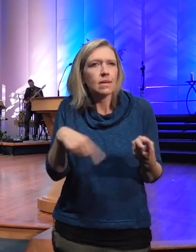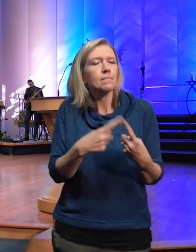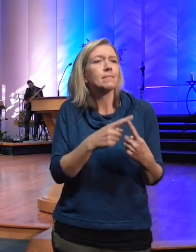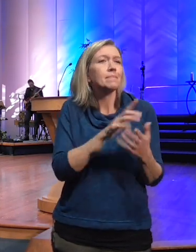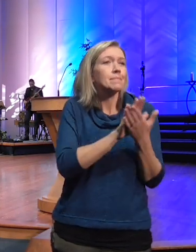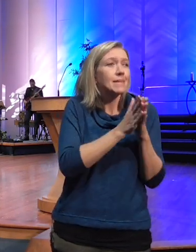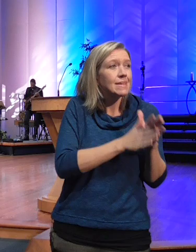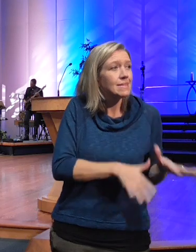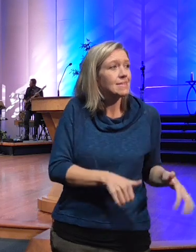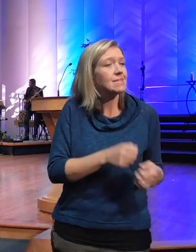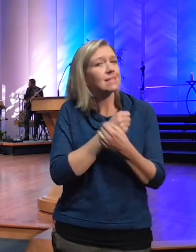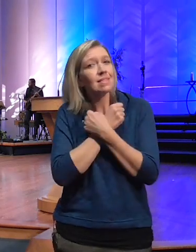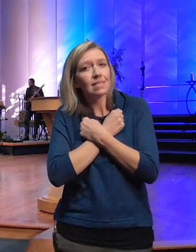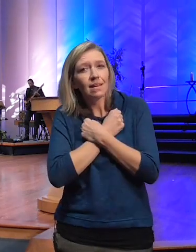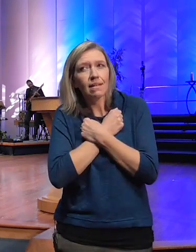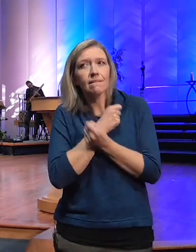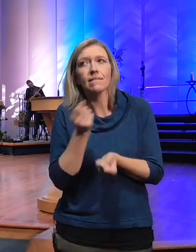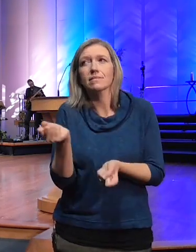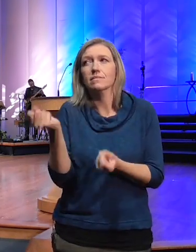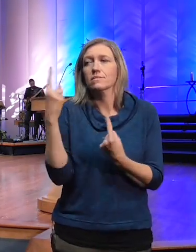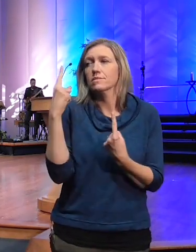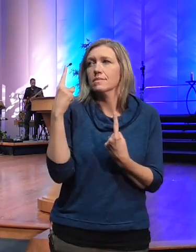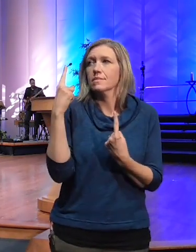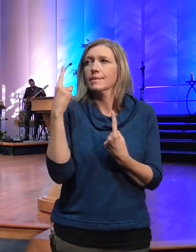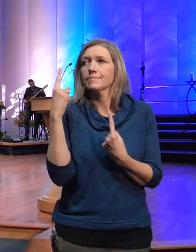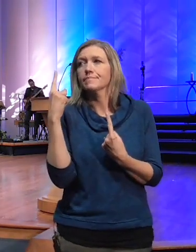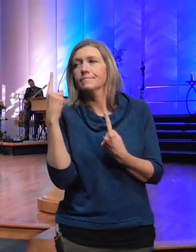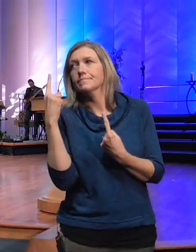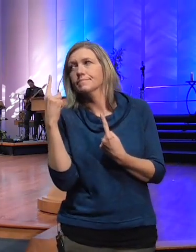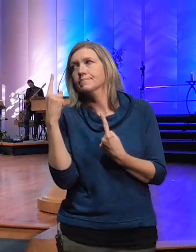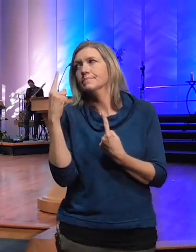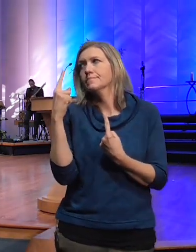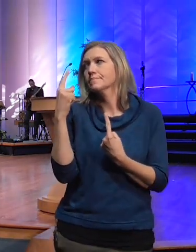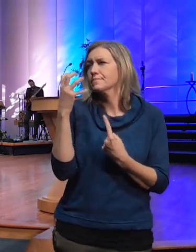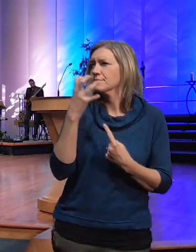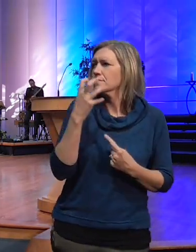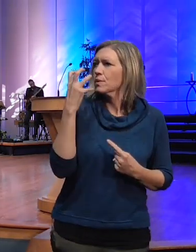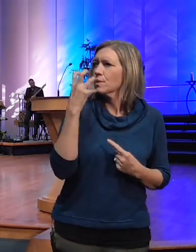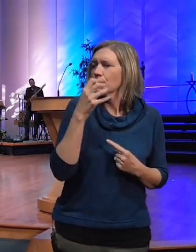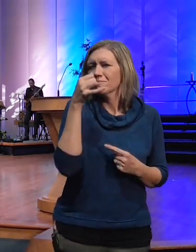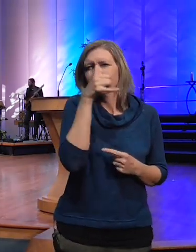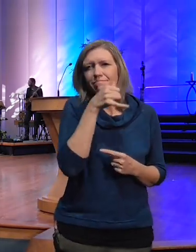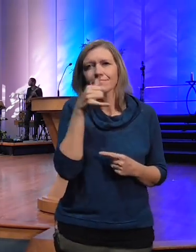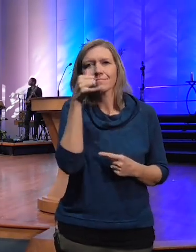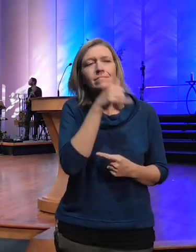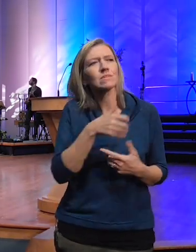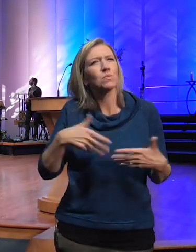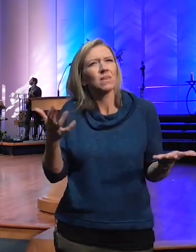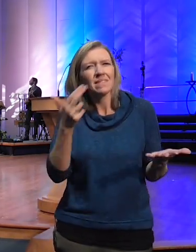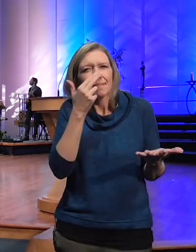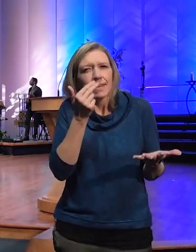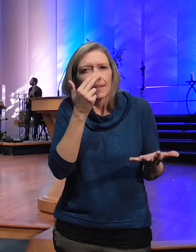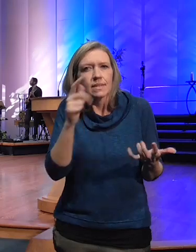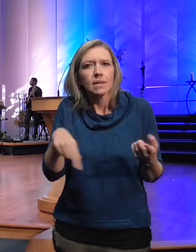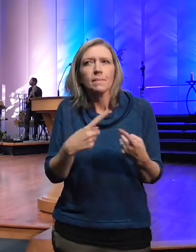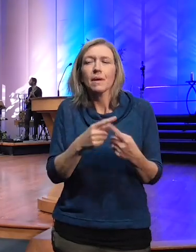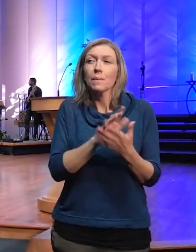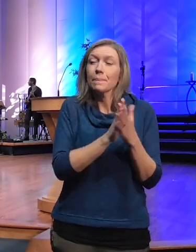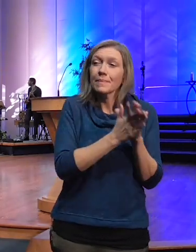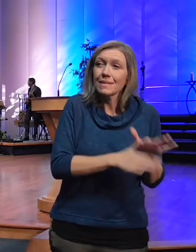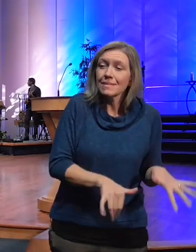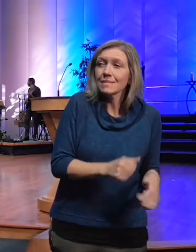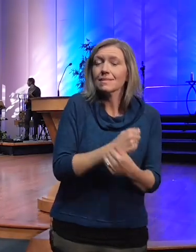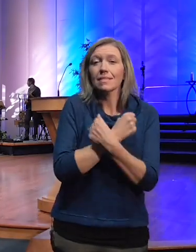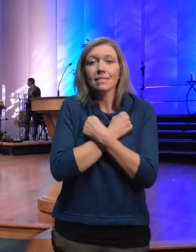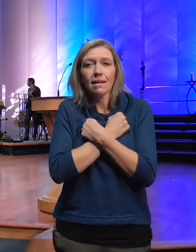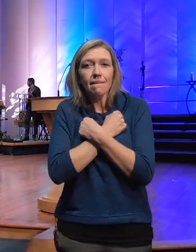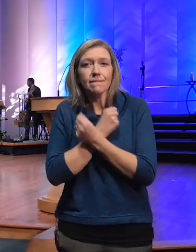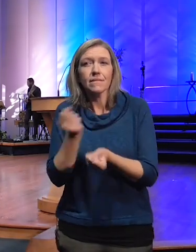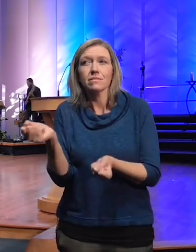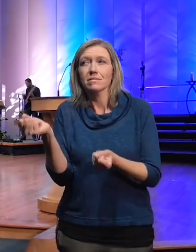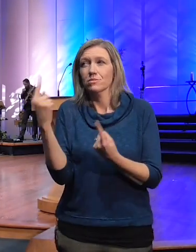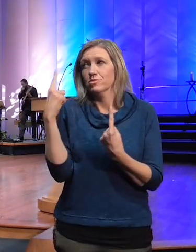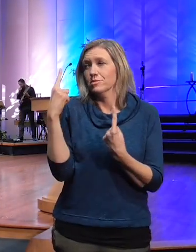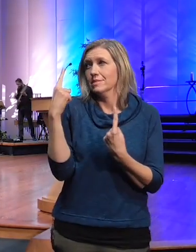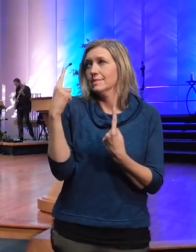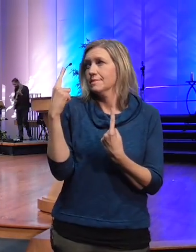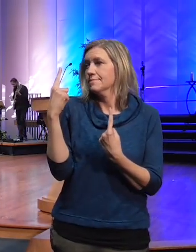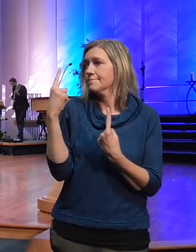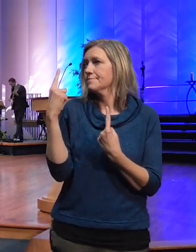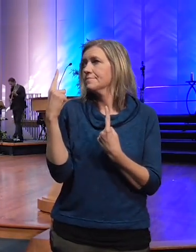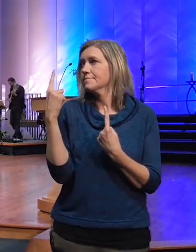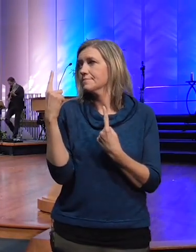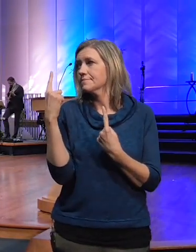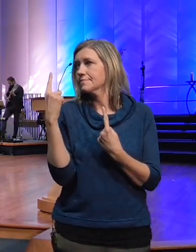of understanding oh what so funny about he's love and understanding